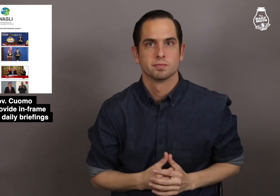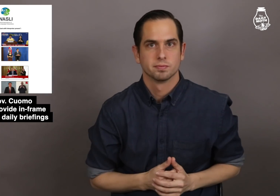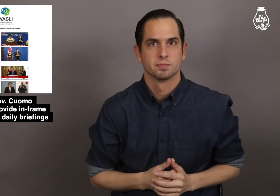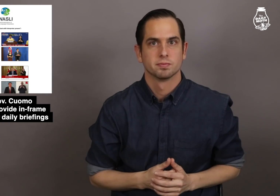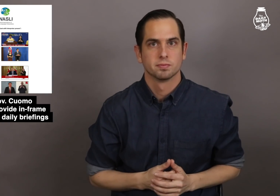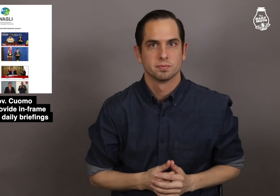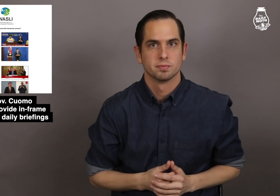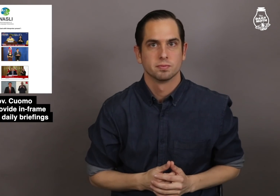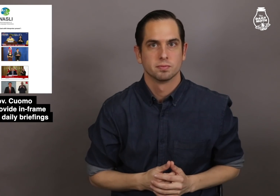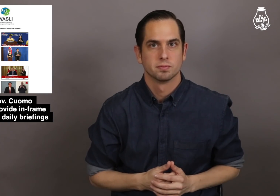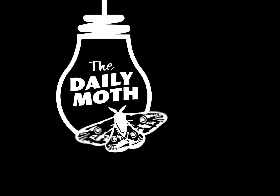Captioned by aslcaptions.com